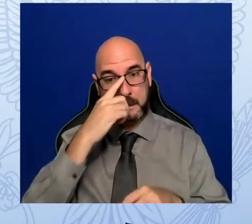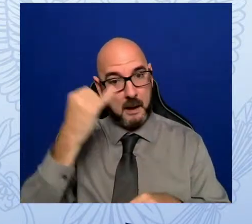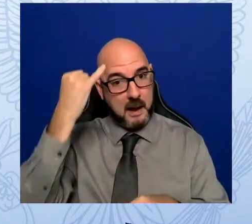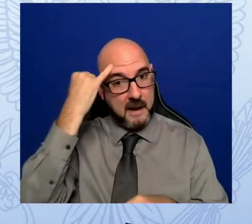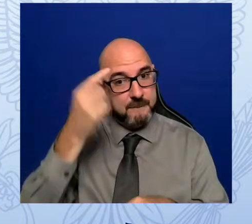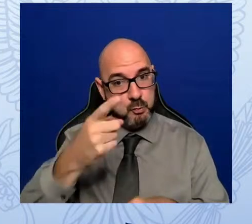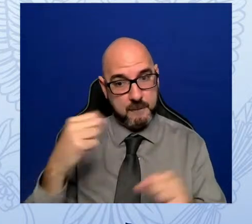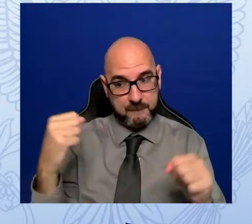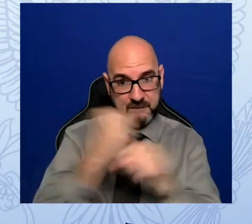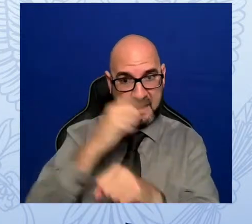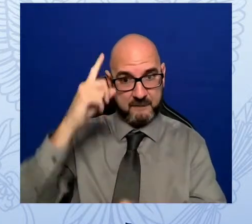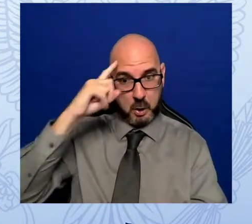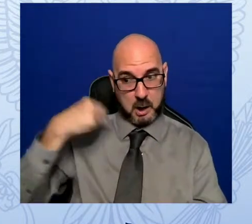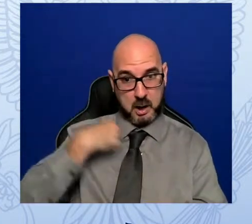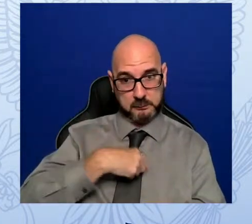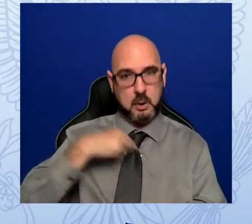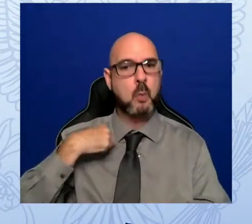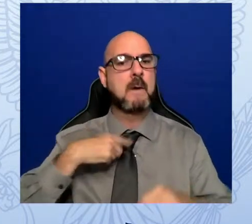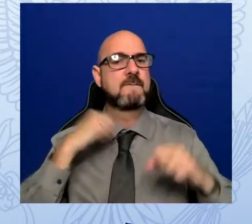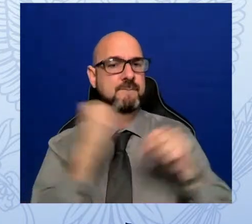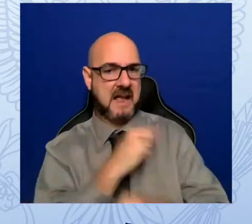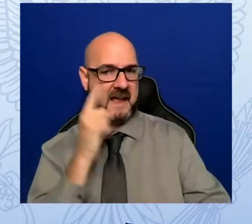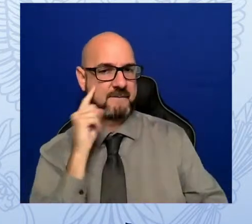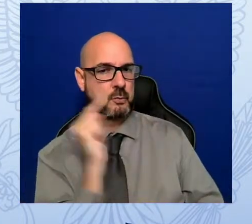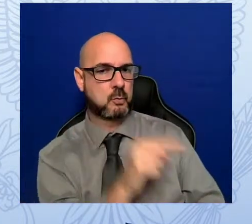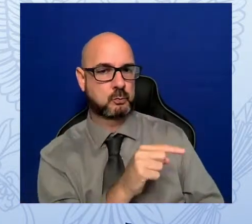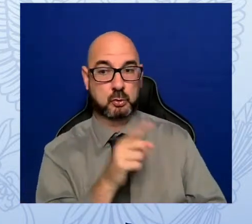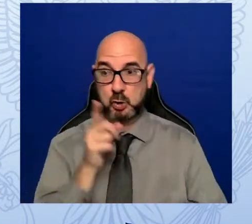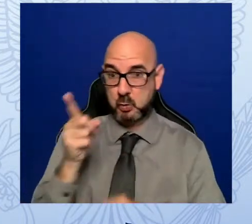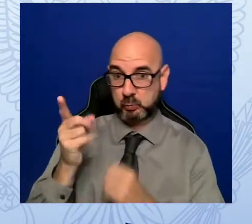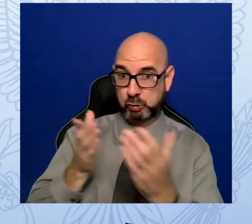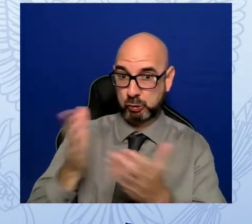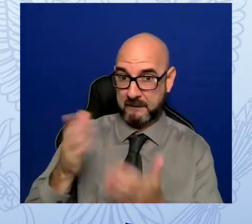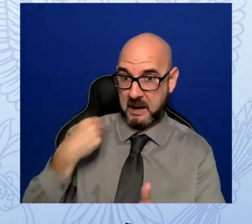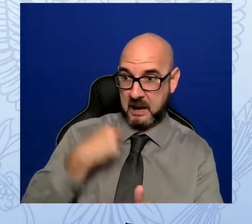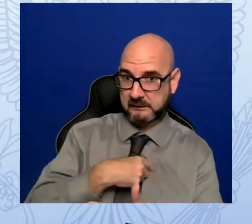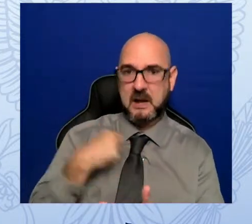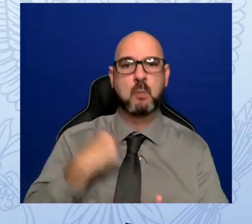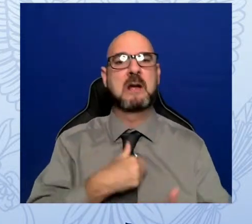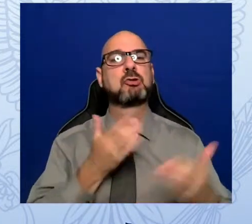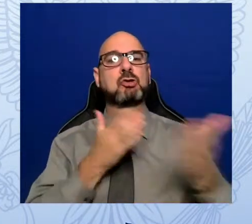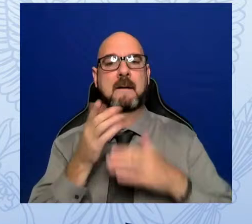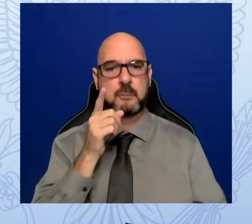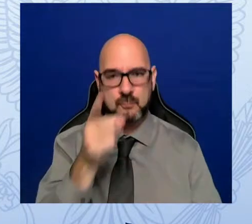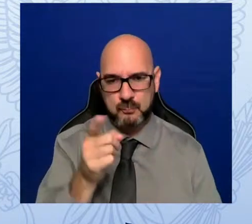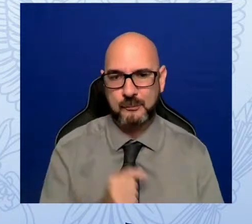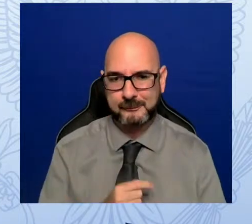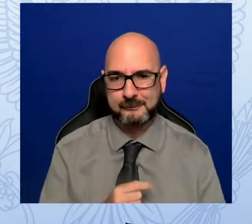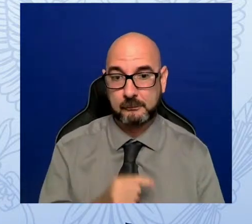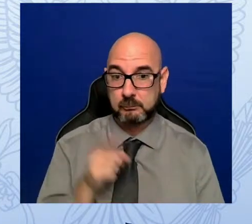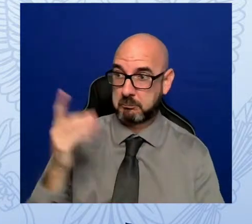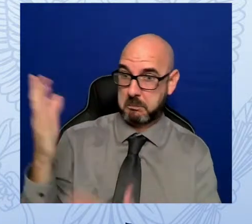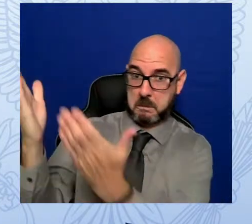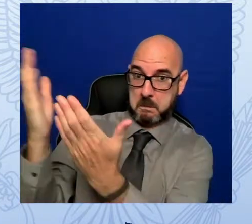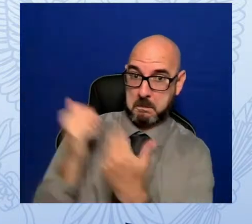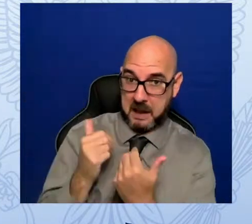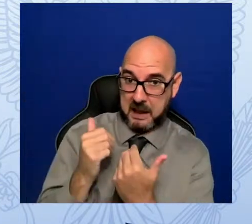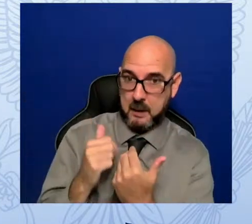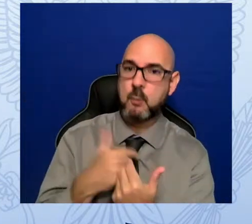If you care for us, then we'll get your back when you get home. So I am thrilled to be here today with you,